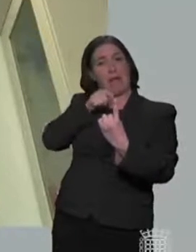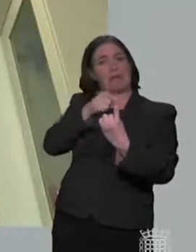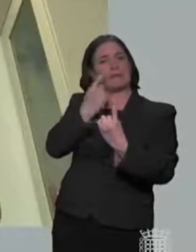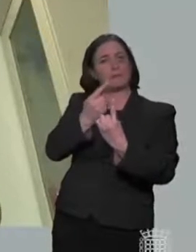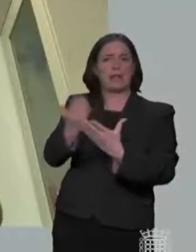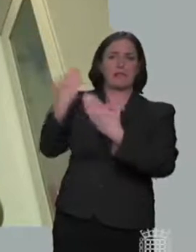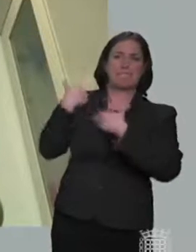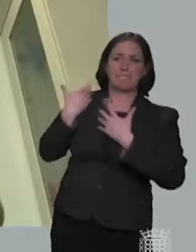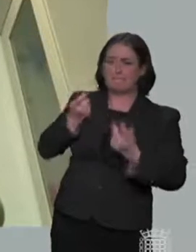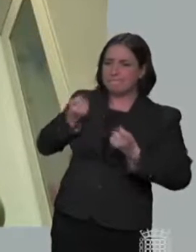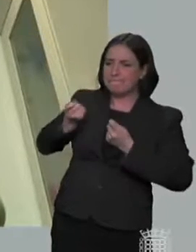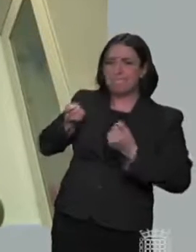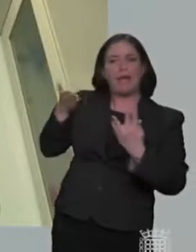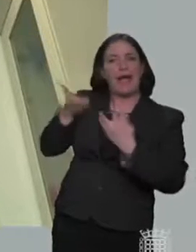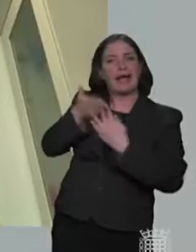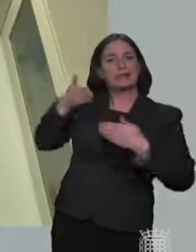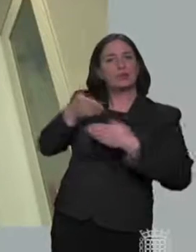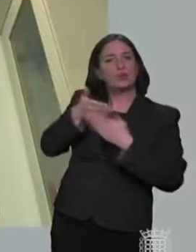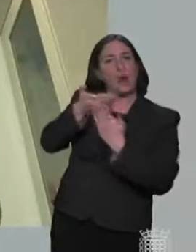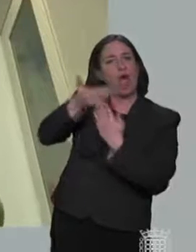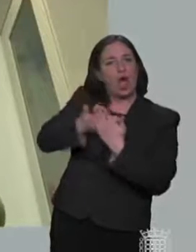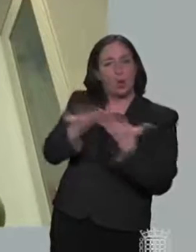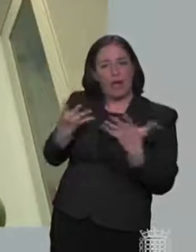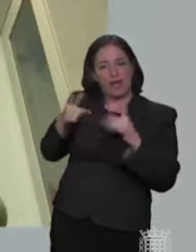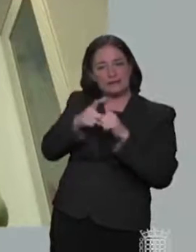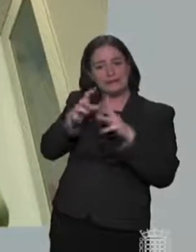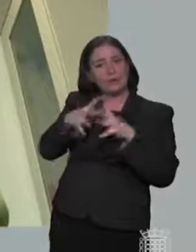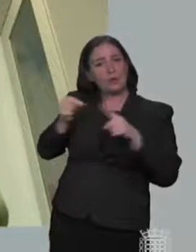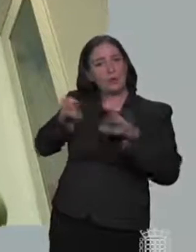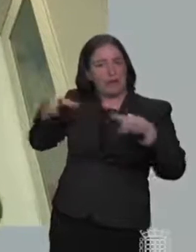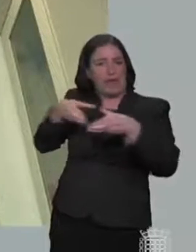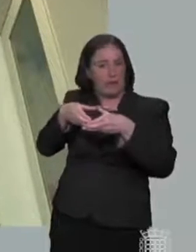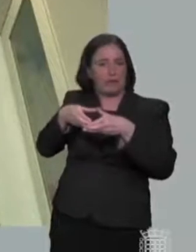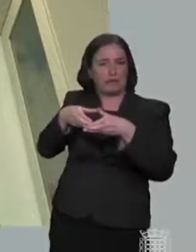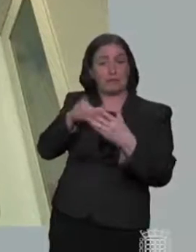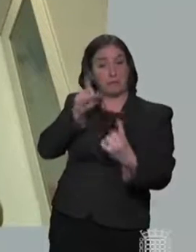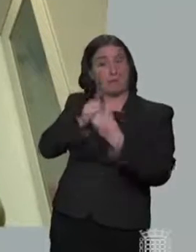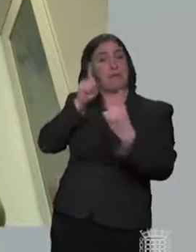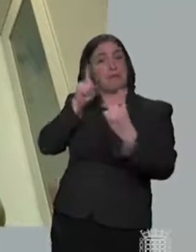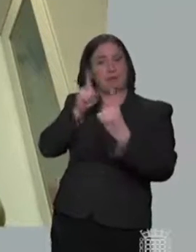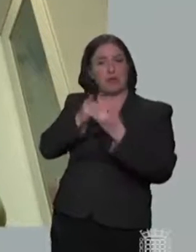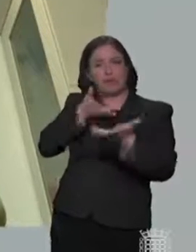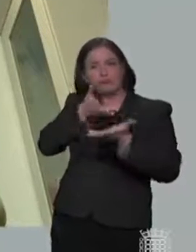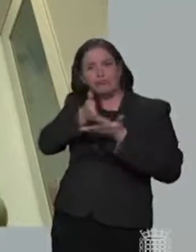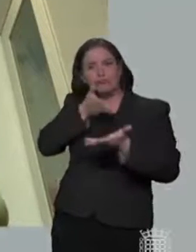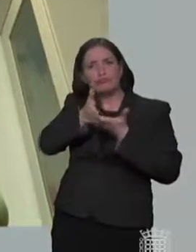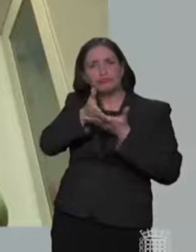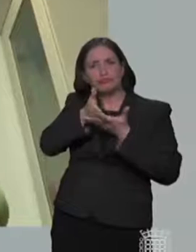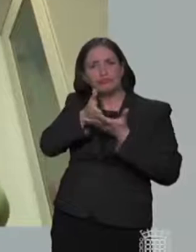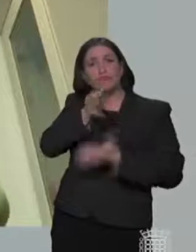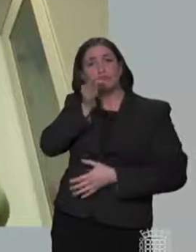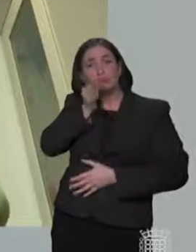at the gwp and i managed to persuade them to fund to be as vital interpreters